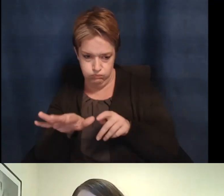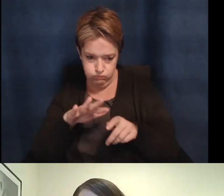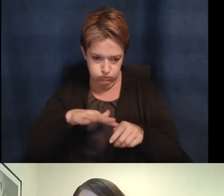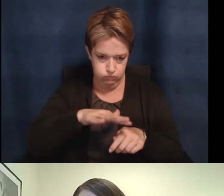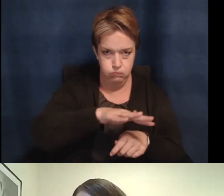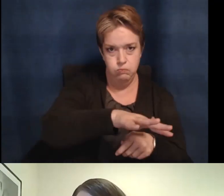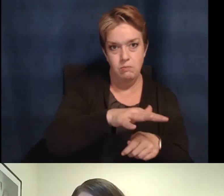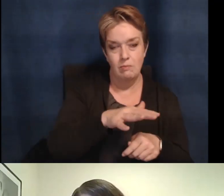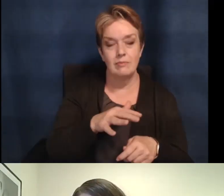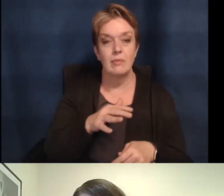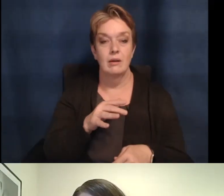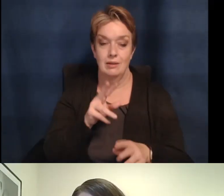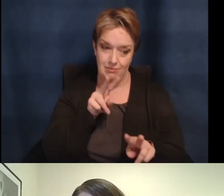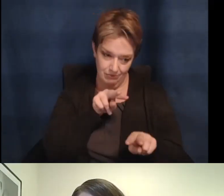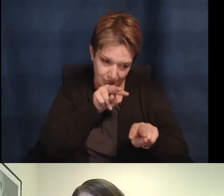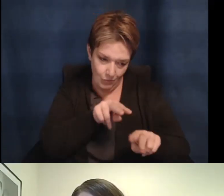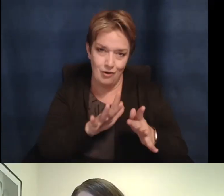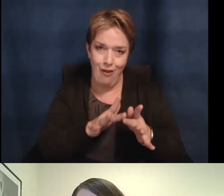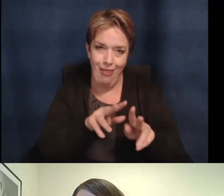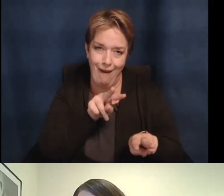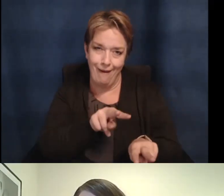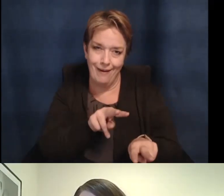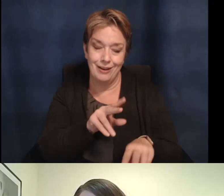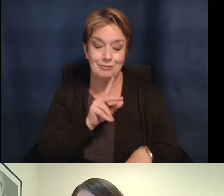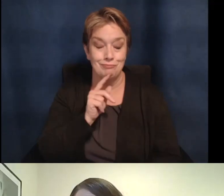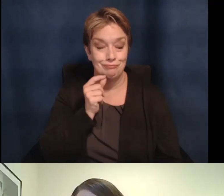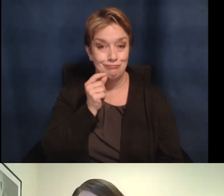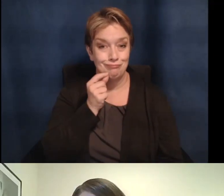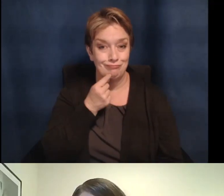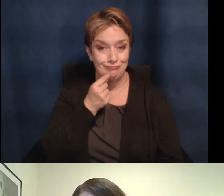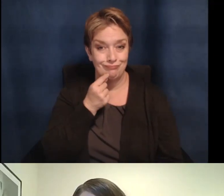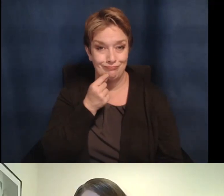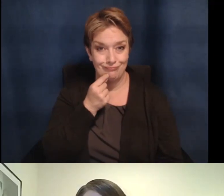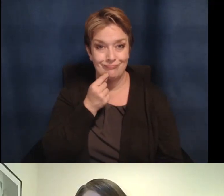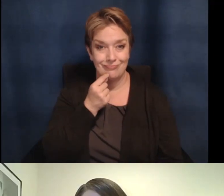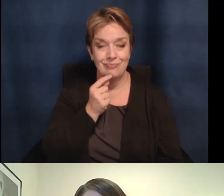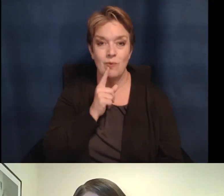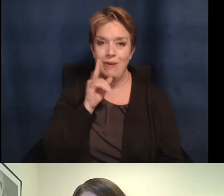It's very unique and it's something that's really a hallmark of northern New Mexico culture.